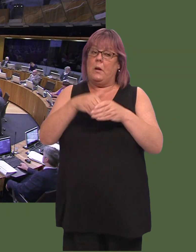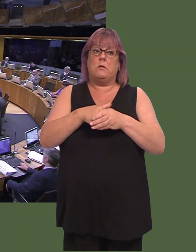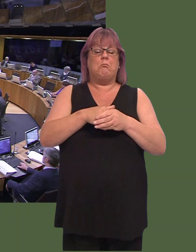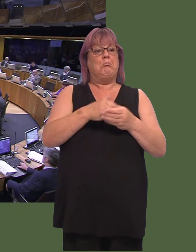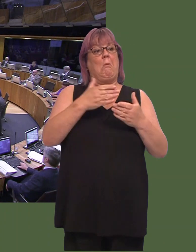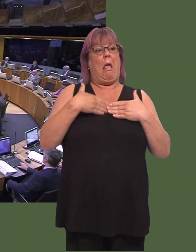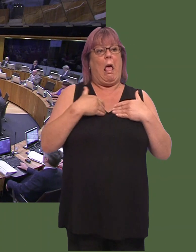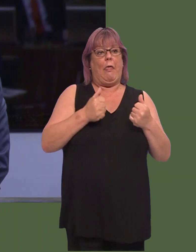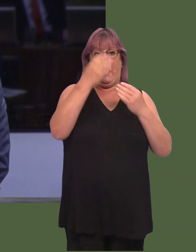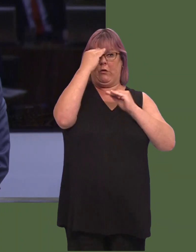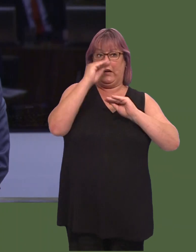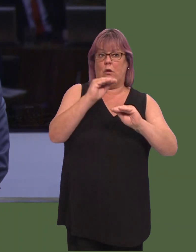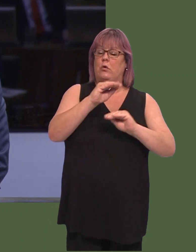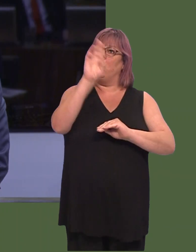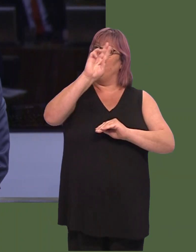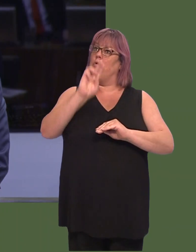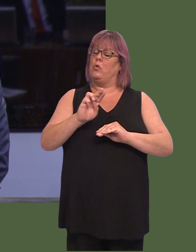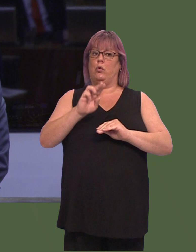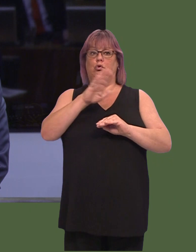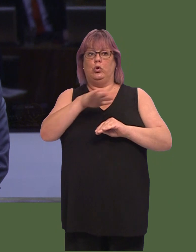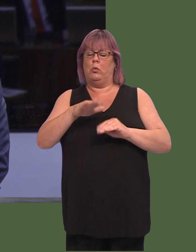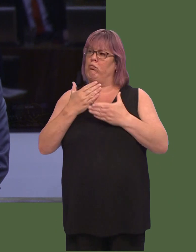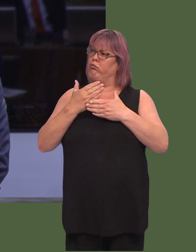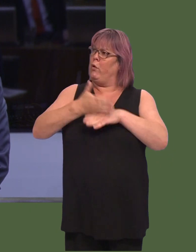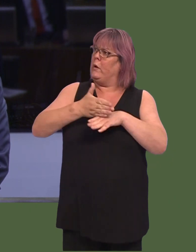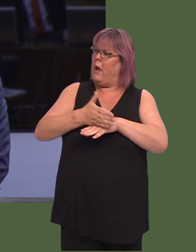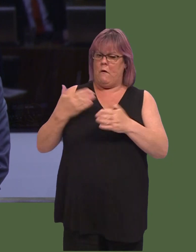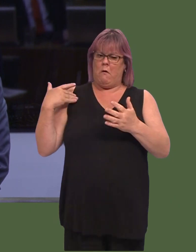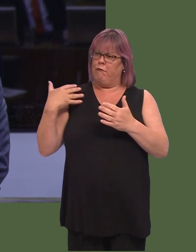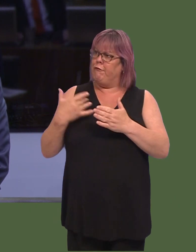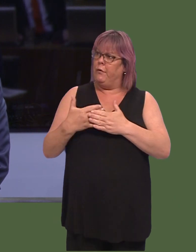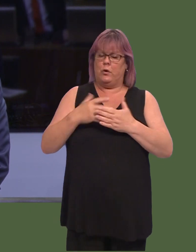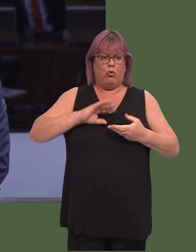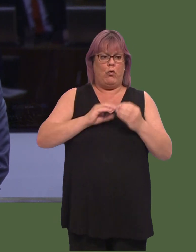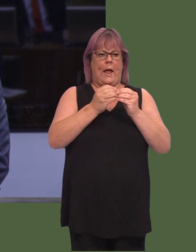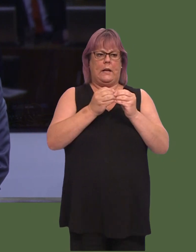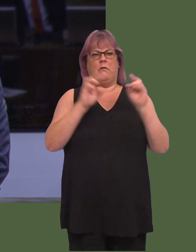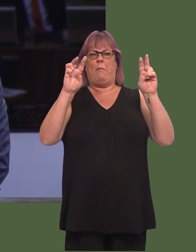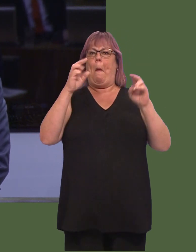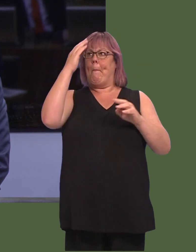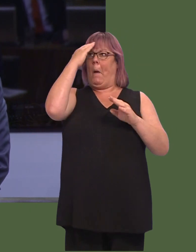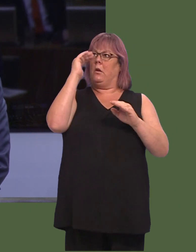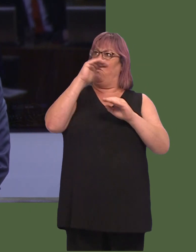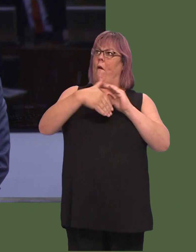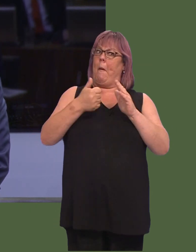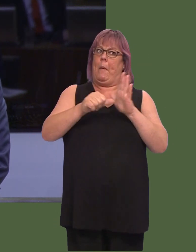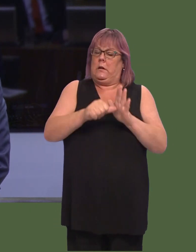health professionals, as well as schoolchildren, worked hard over many months to produce this report 'Mind over matter'.